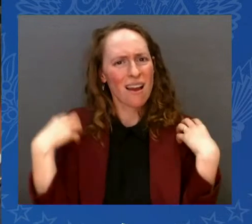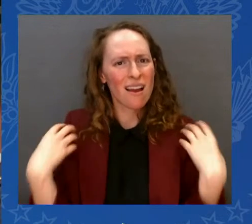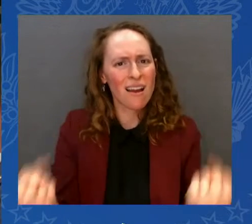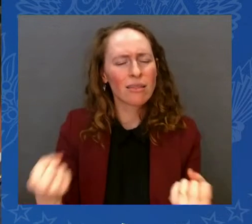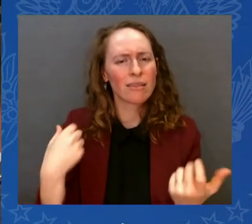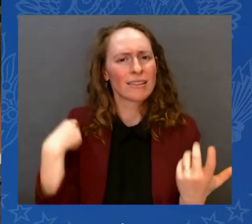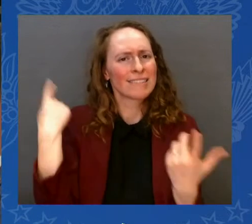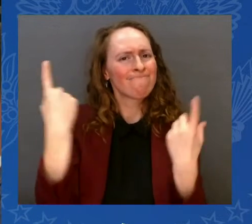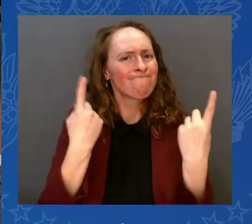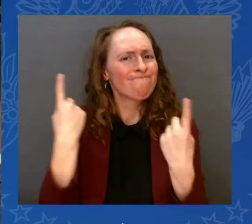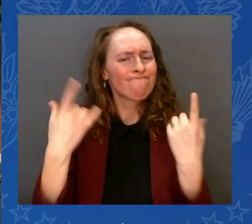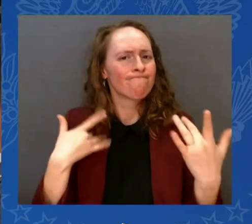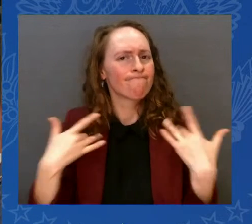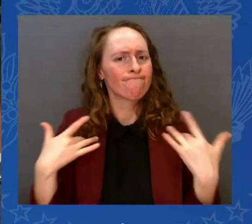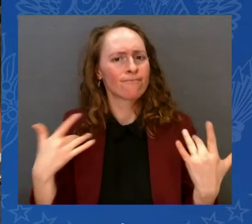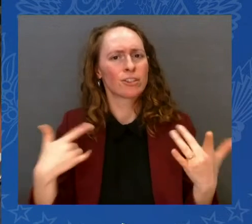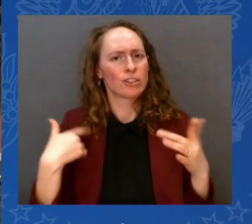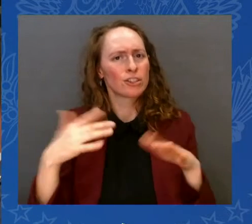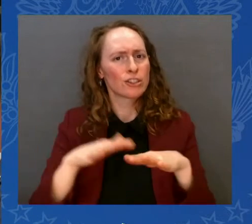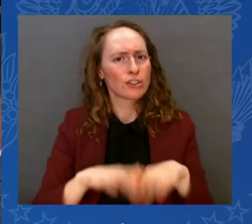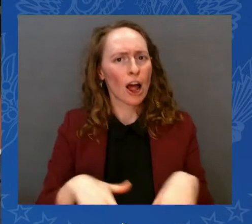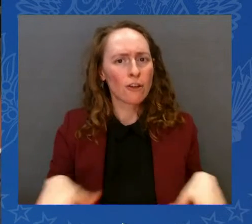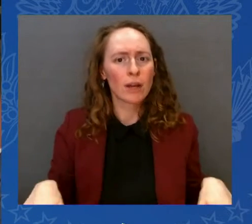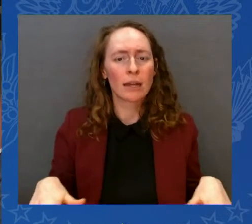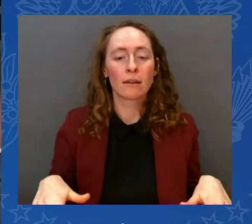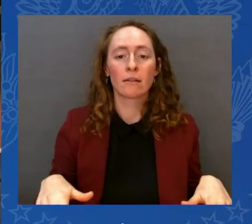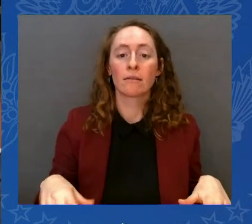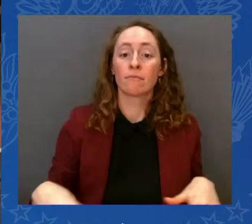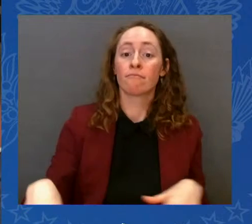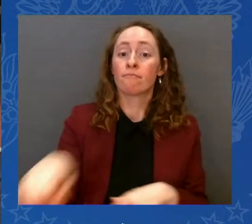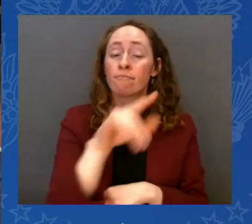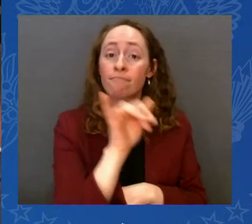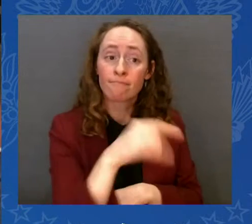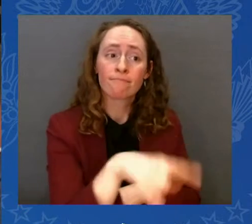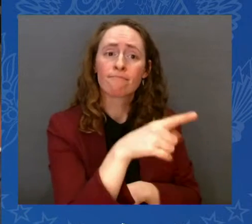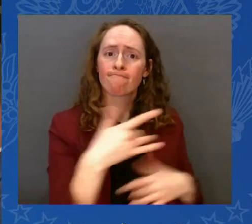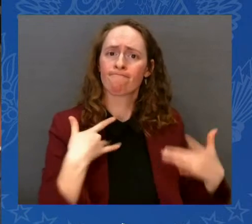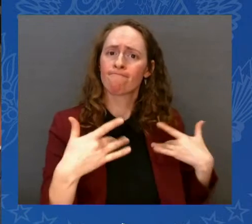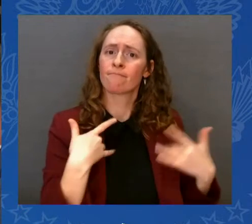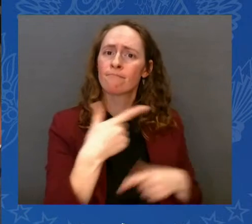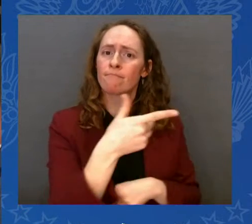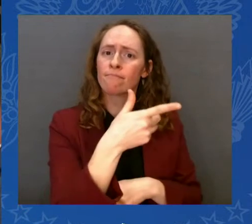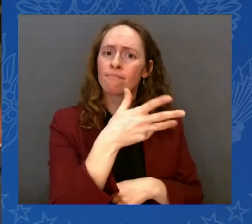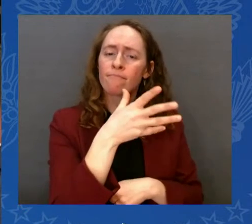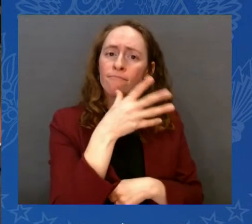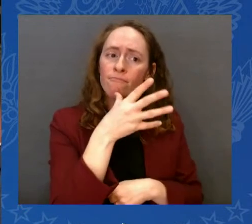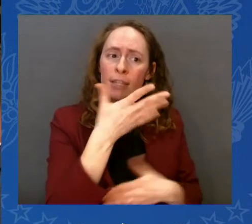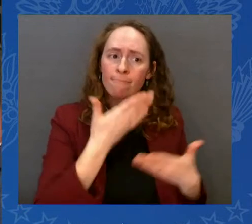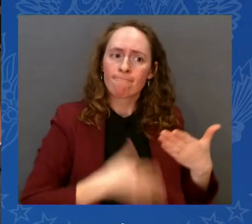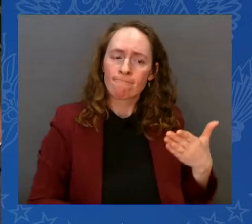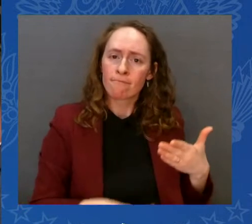And deep, deep thanks for your leadership and support in all those endeavors. I'd say, lastly, we had a --